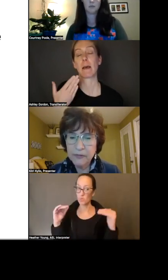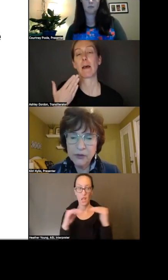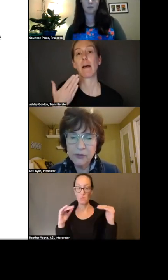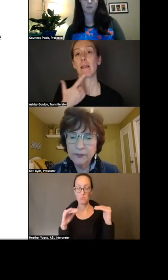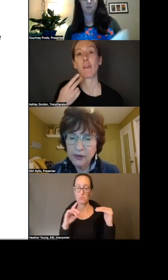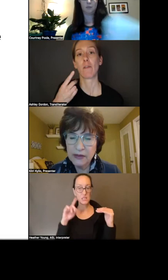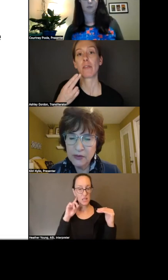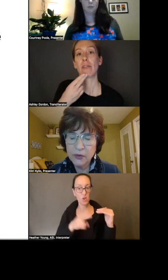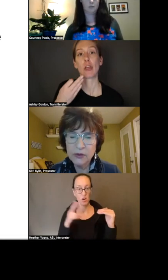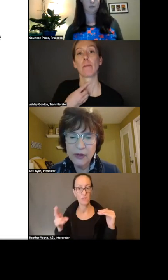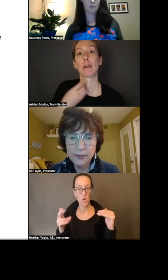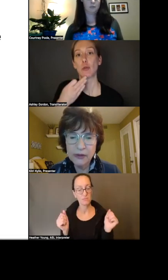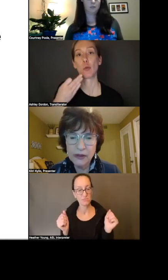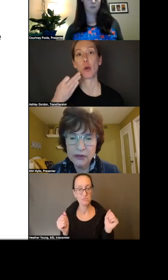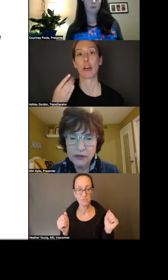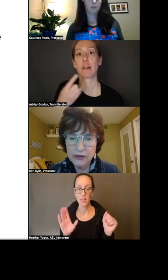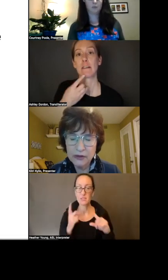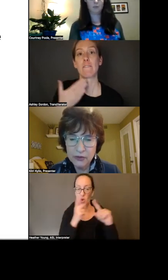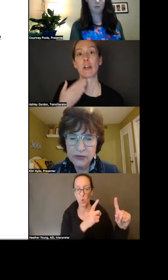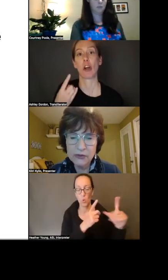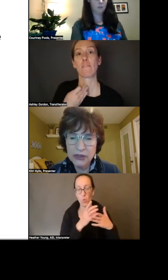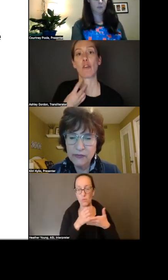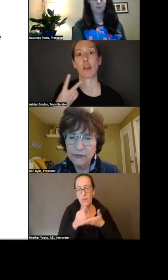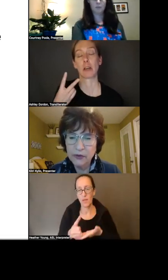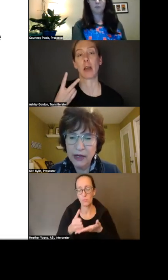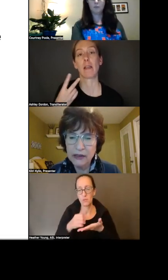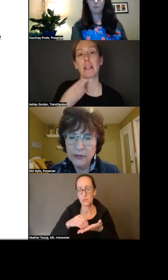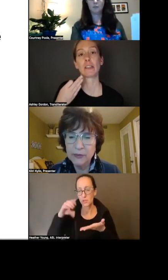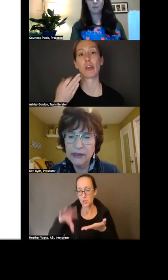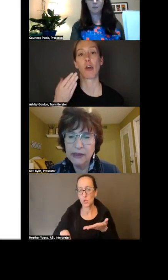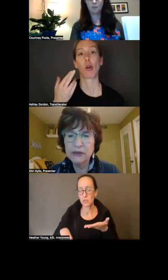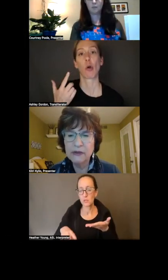So, that's the goal of helping our students achieve their full academic potential.